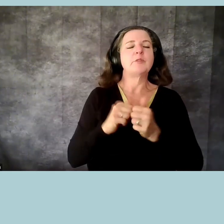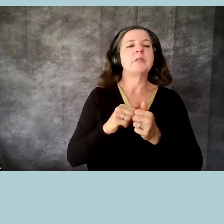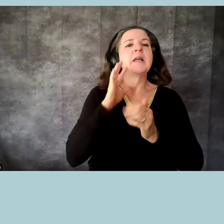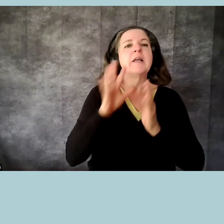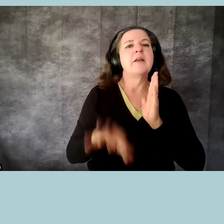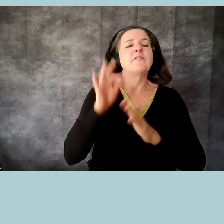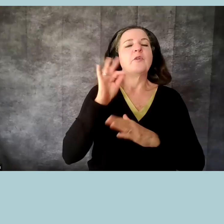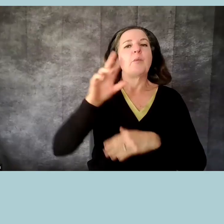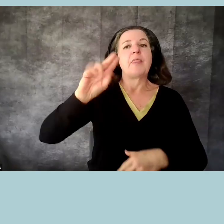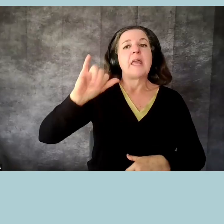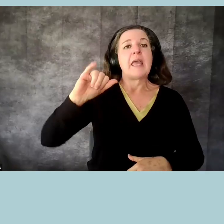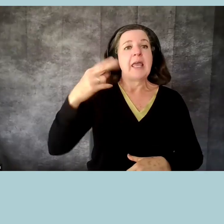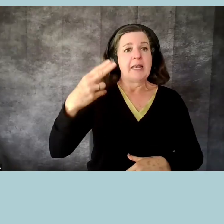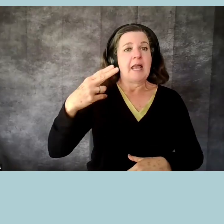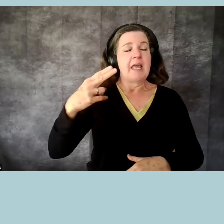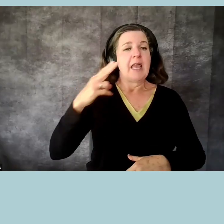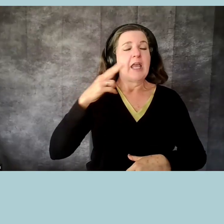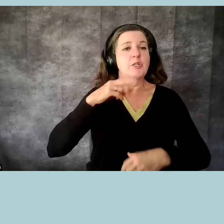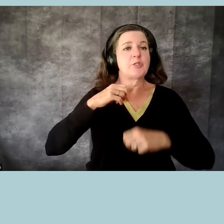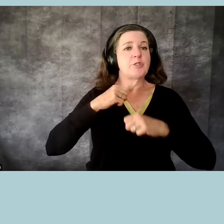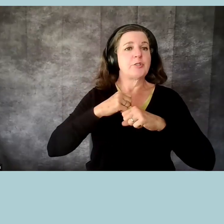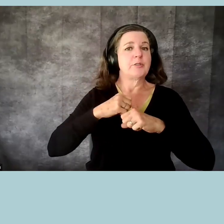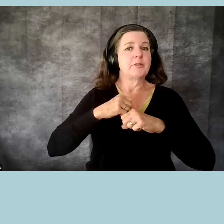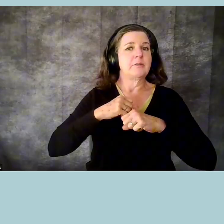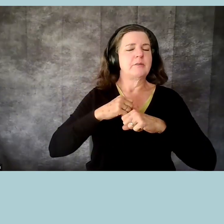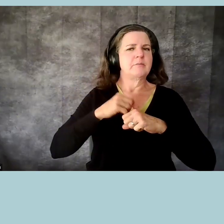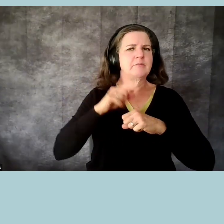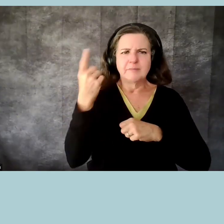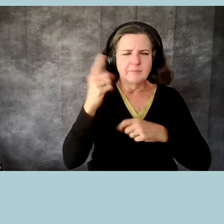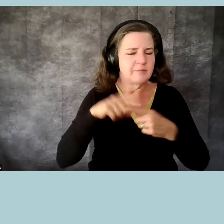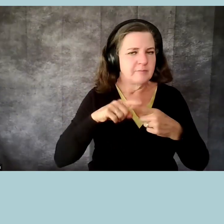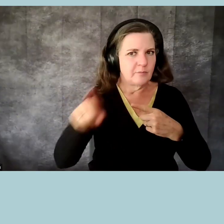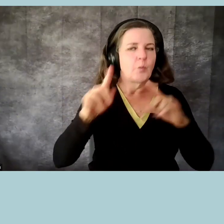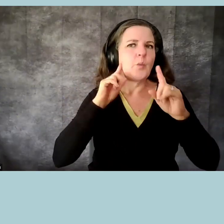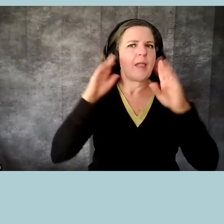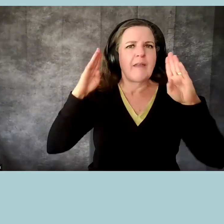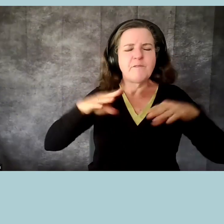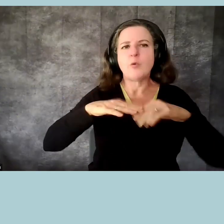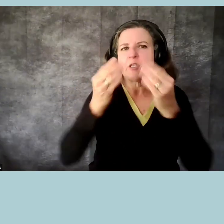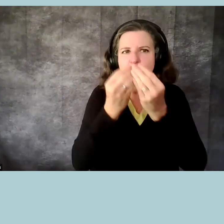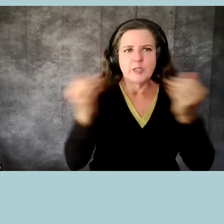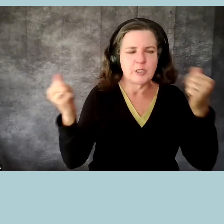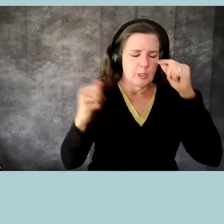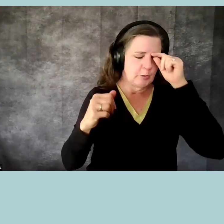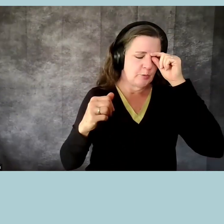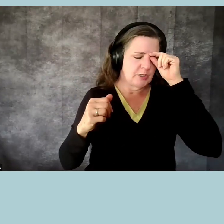but it's more focused on solution-oriented. So rather than continuing to identify new disparities after